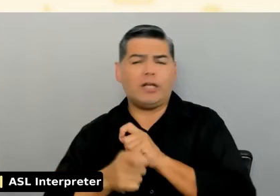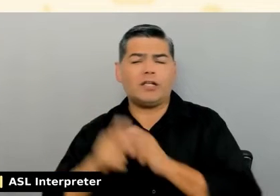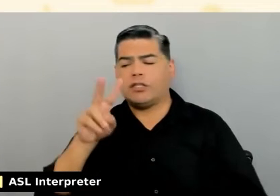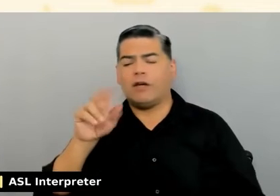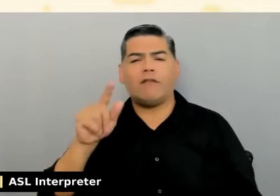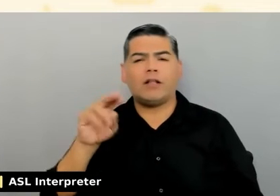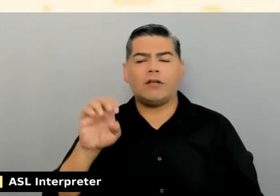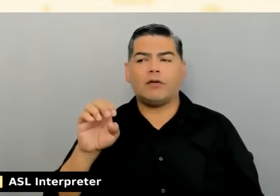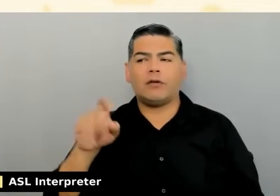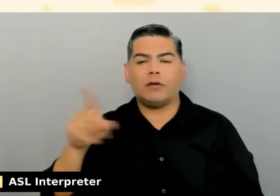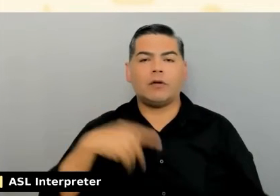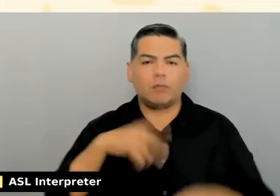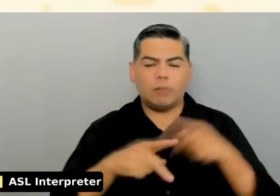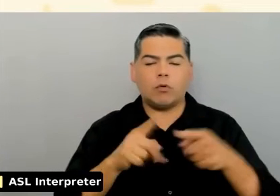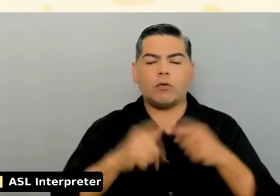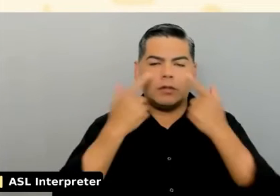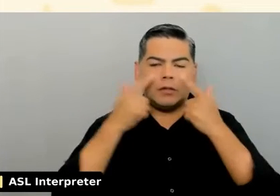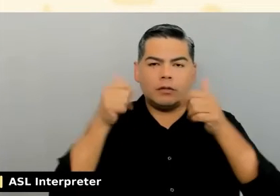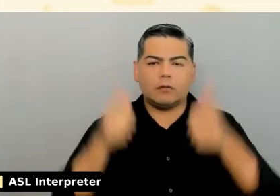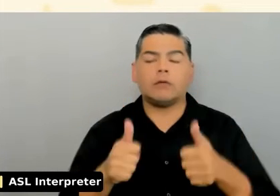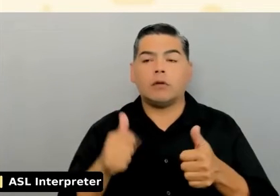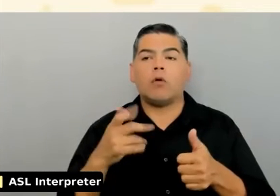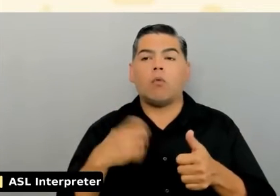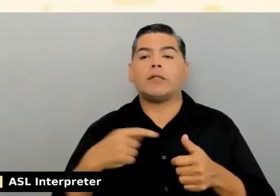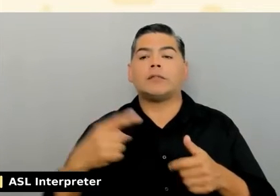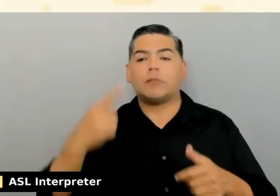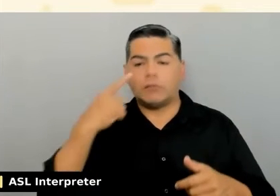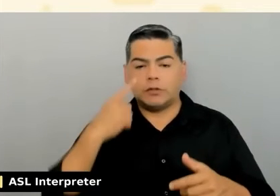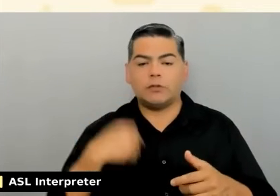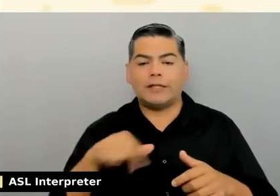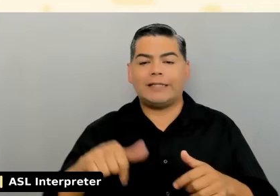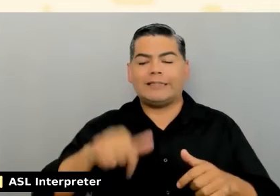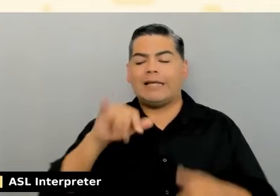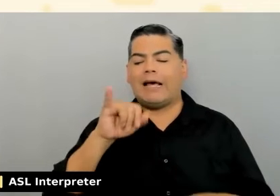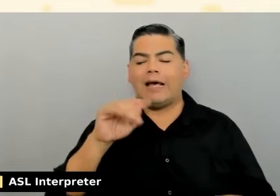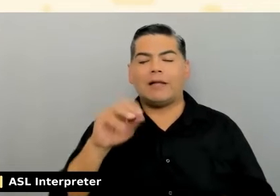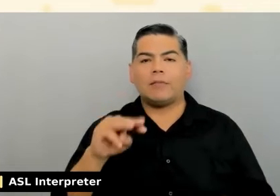people with visual impairments would not be able to use the slider. They will not be able to operate it.